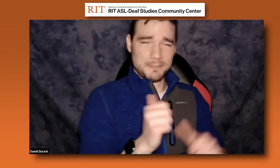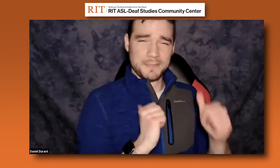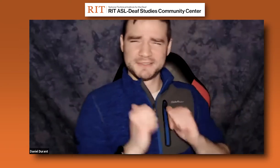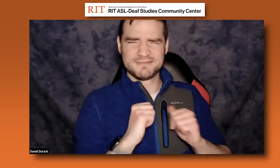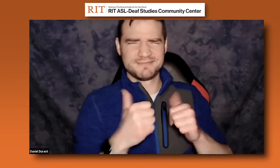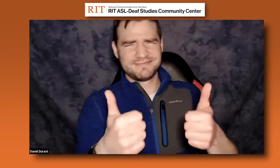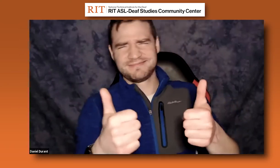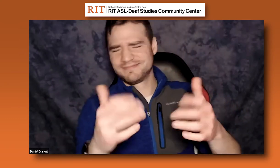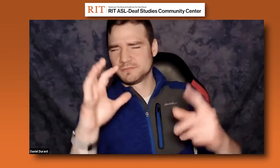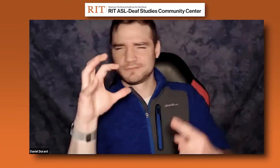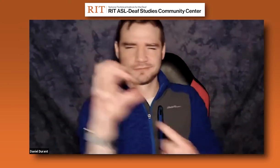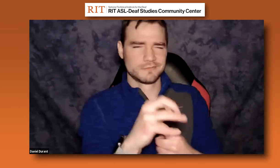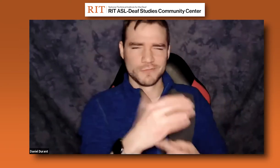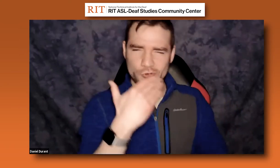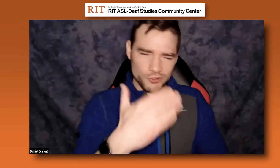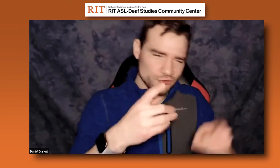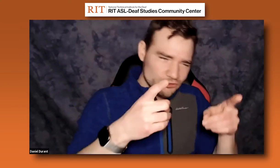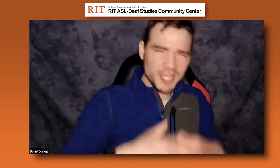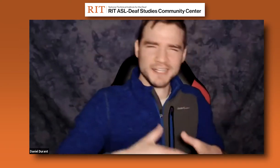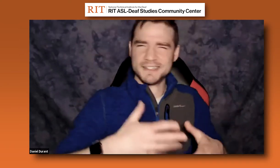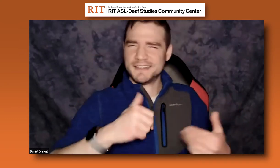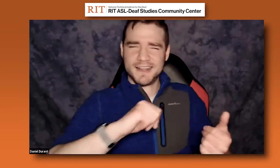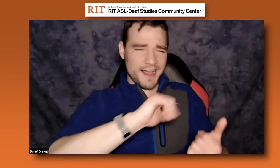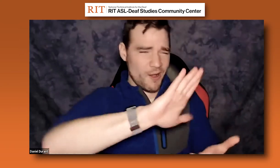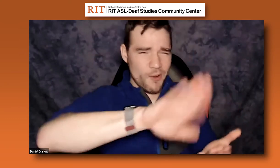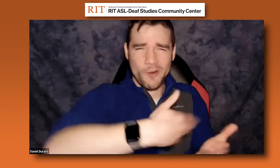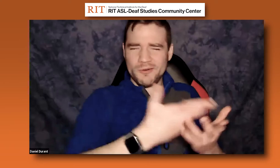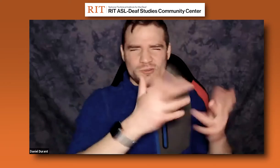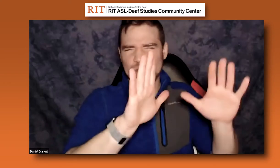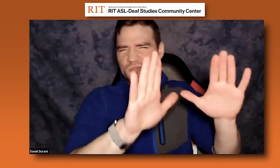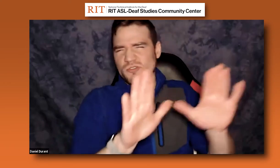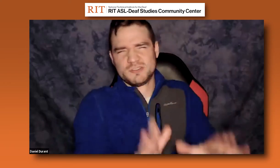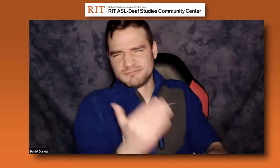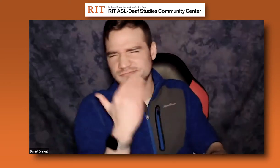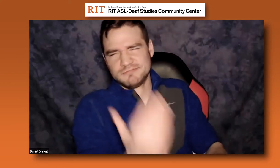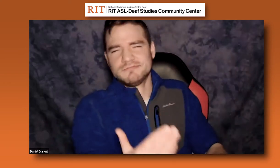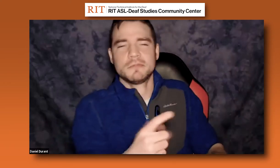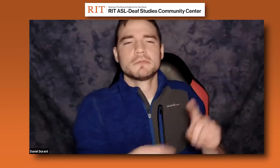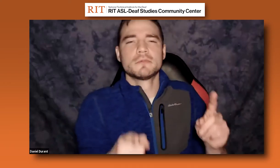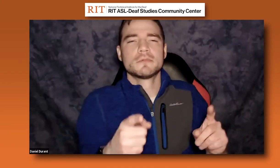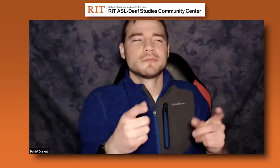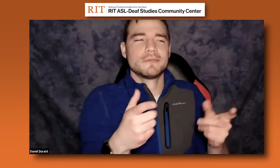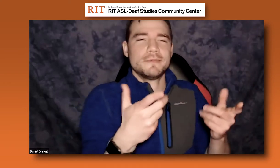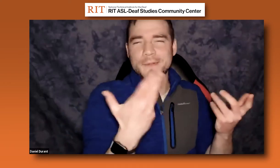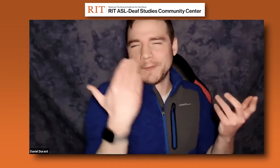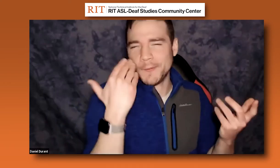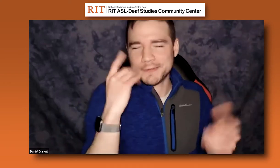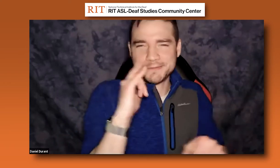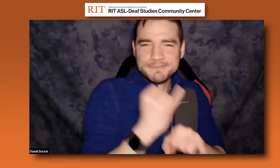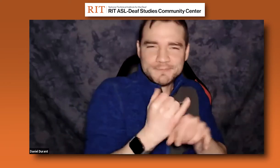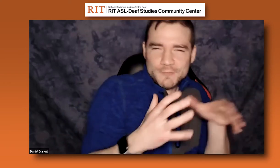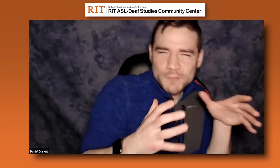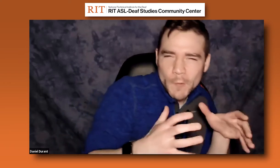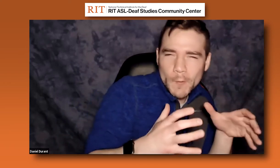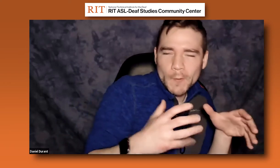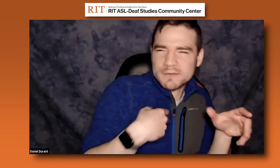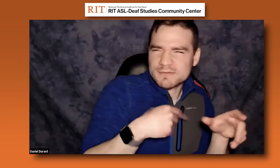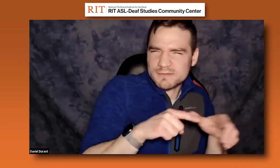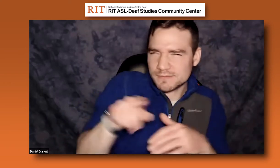I had plenty of experience with Deaf directors and Deaf companies, but, you know, the school for